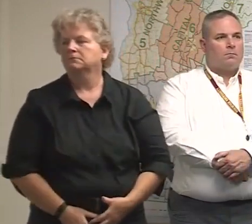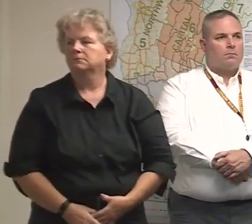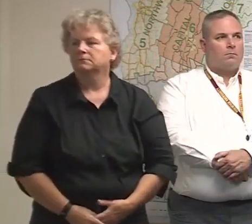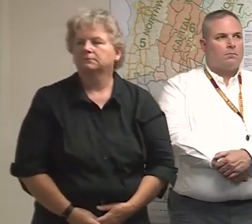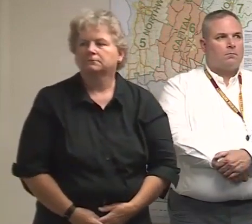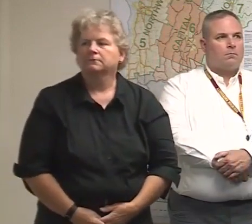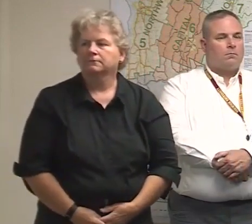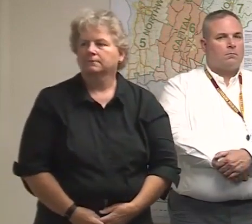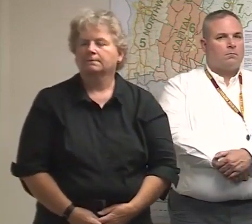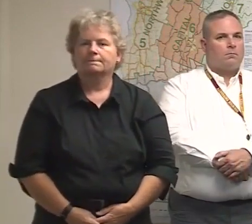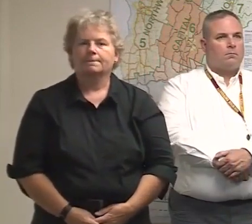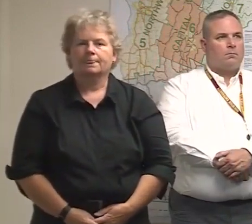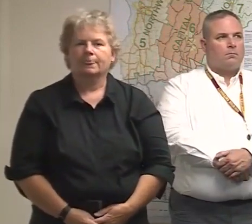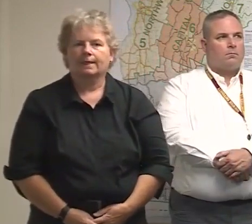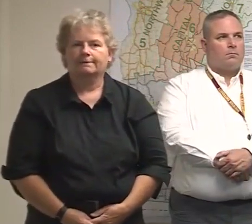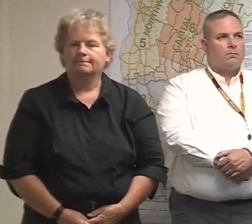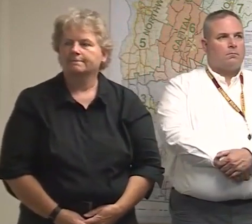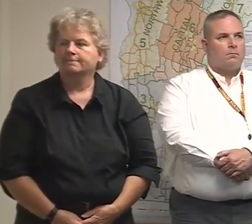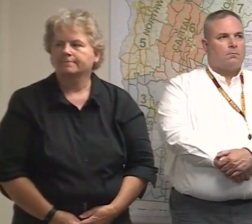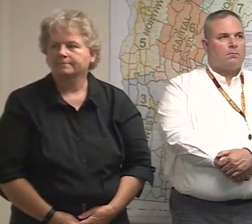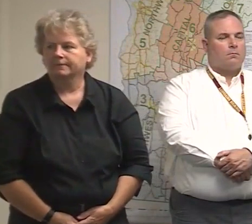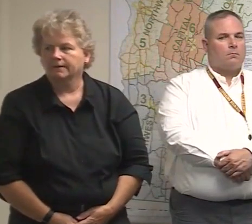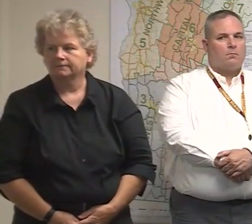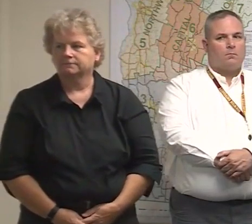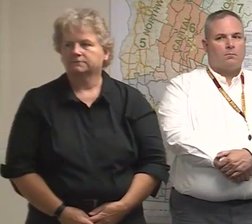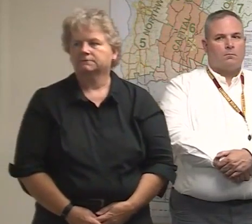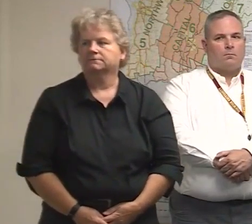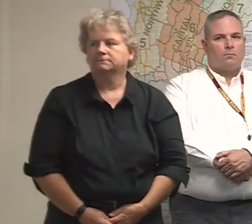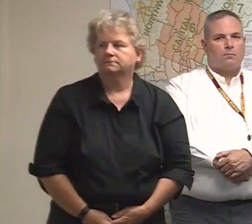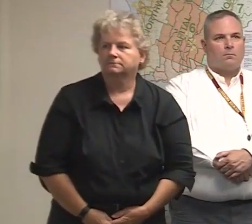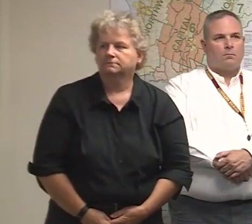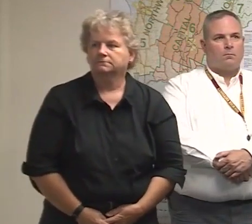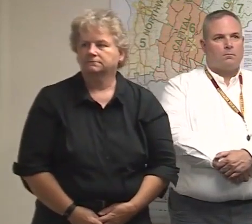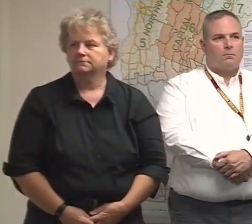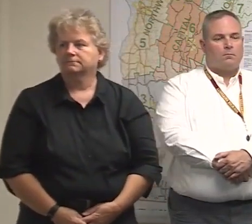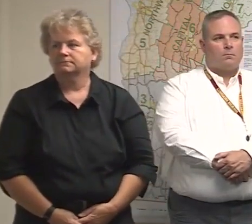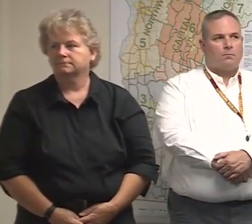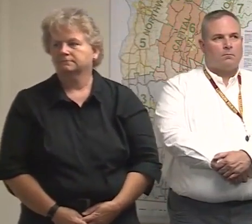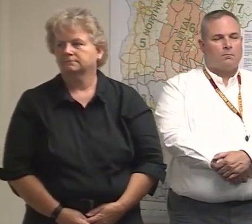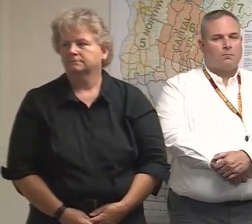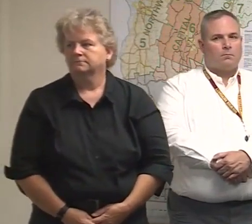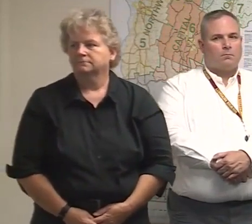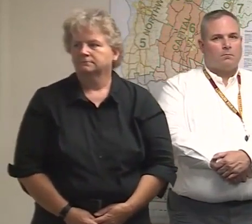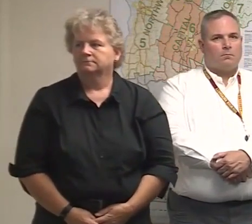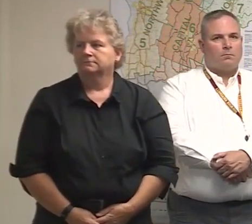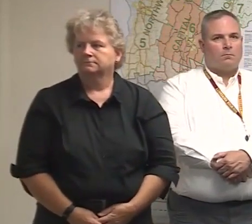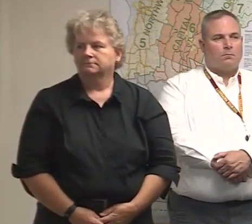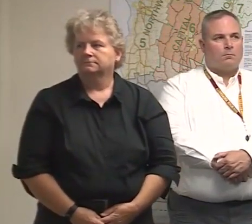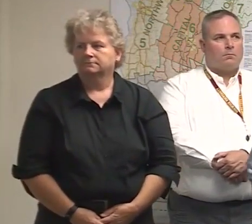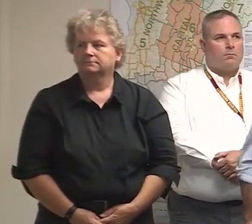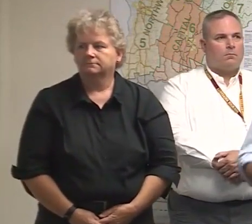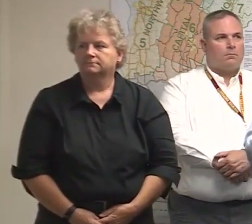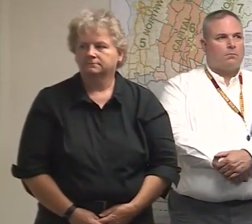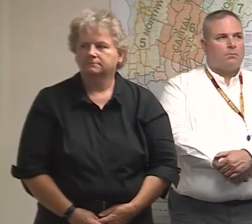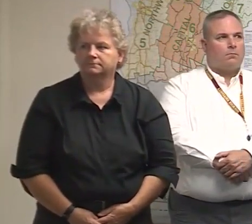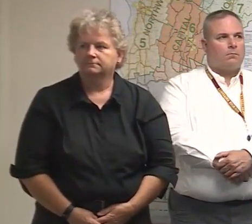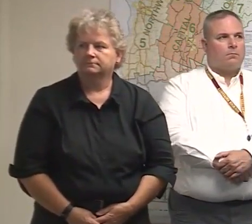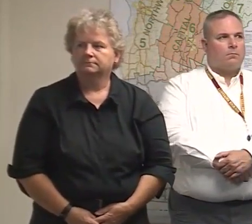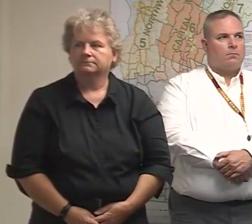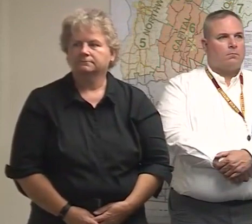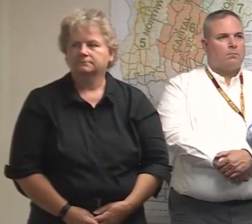WE WOULD TRY TO DO THAT BASED ON WHEREVER THAT IS IN VERMONT AND WHAT OUR CREWS ARE FACING ON THE STATE HIGHWAY SYSTEM AT THAT TIME.